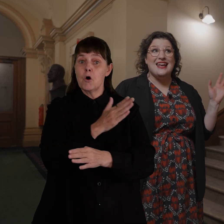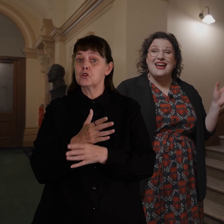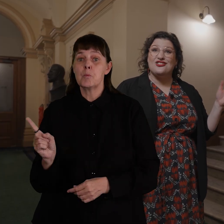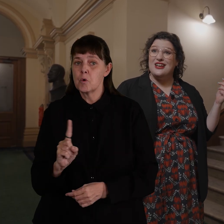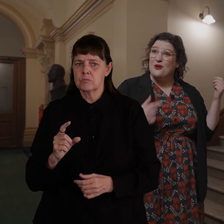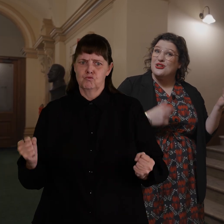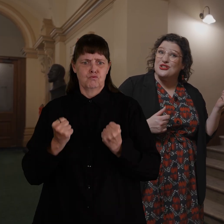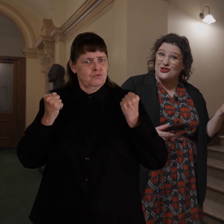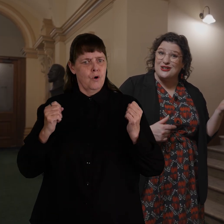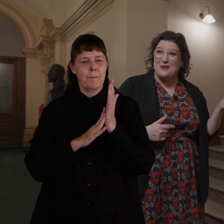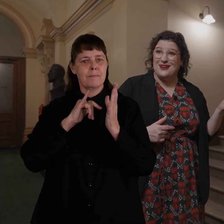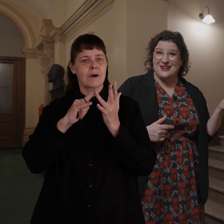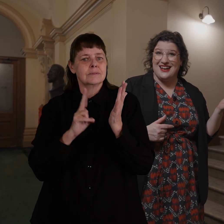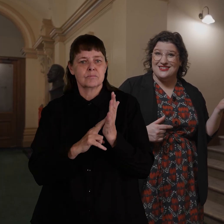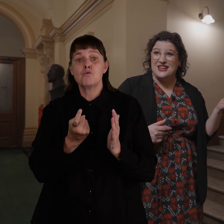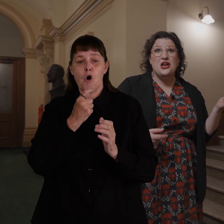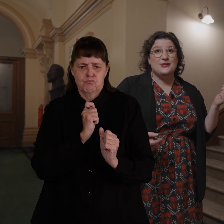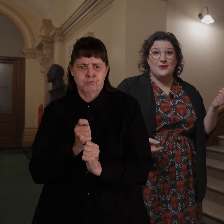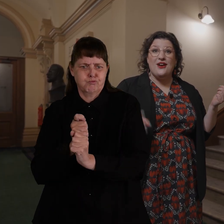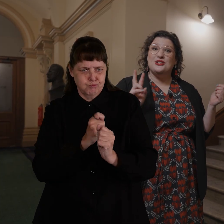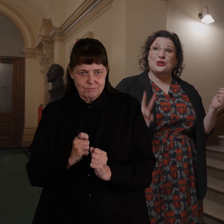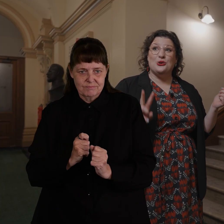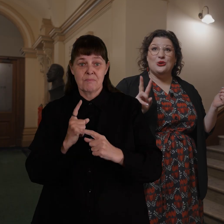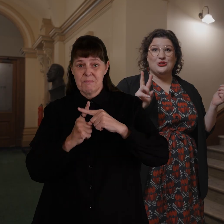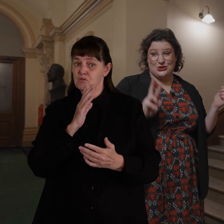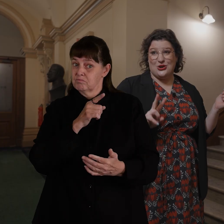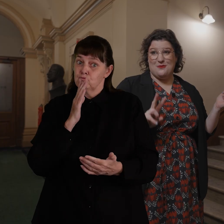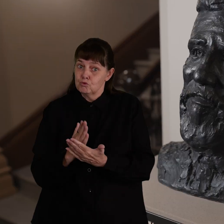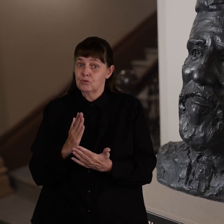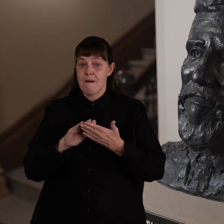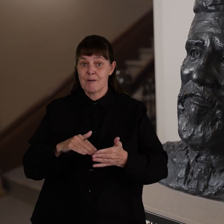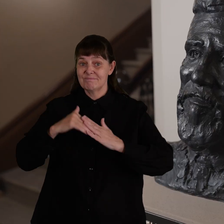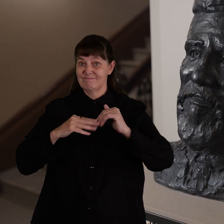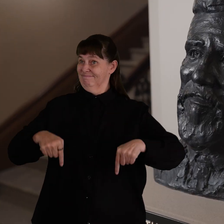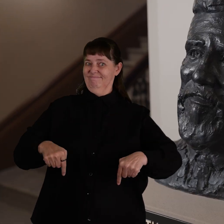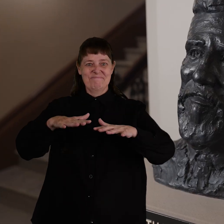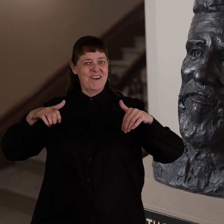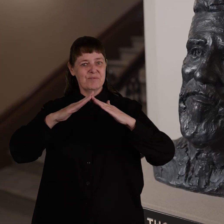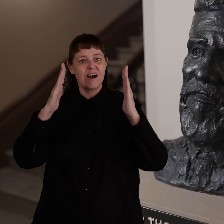and he actually helped construct Parliament House. We’ve had two stonemasons turned Premiers of South